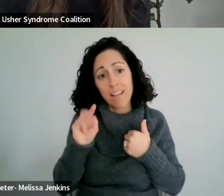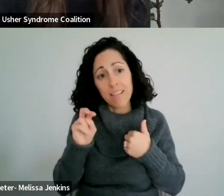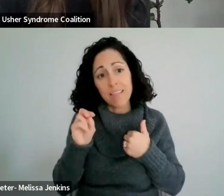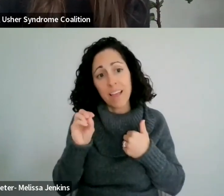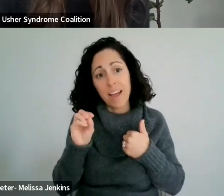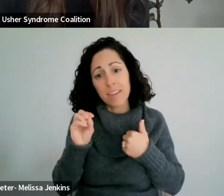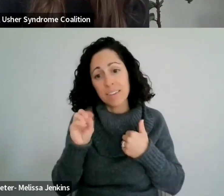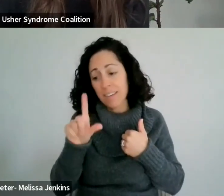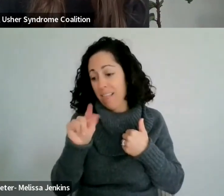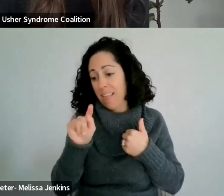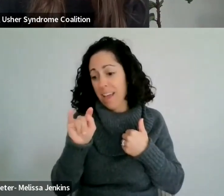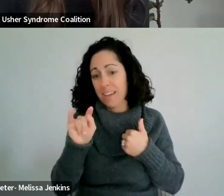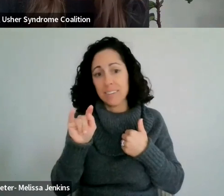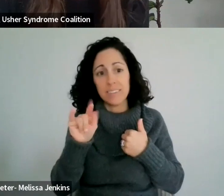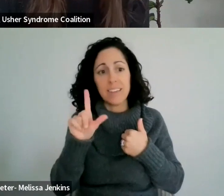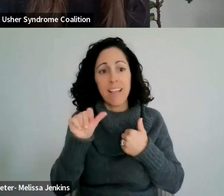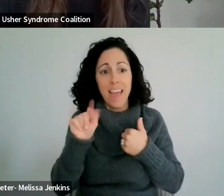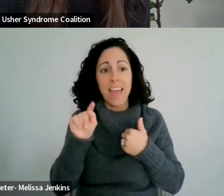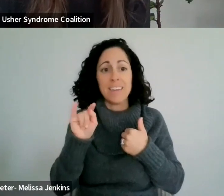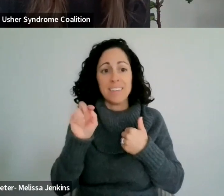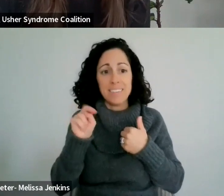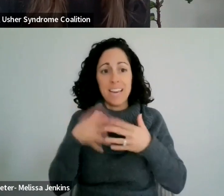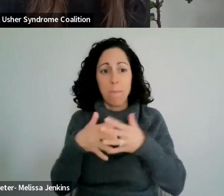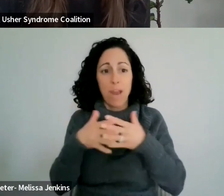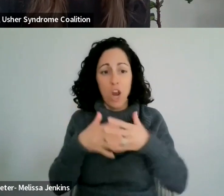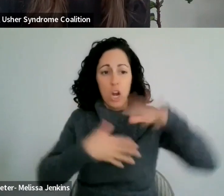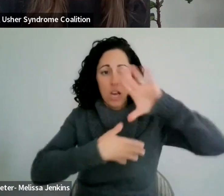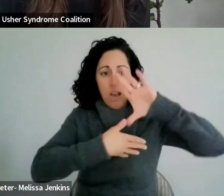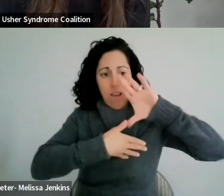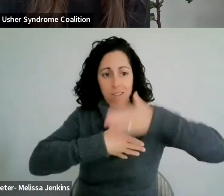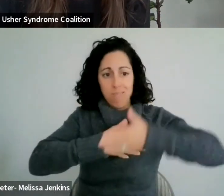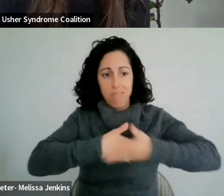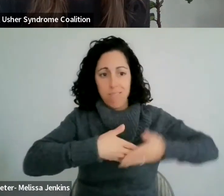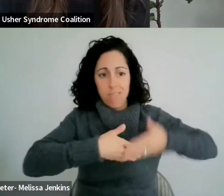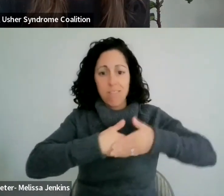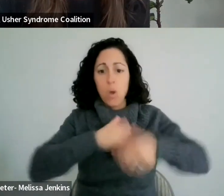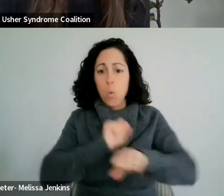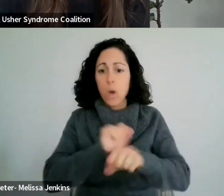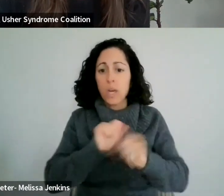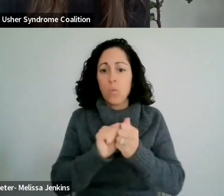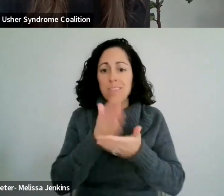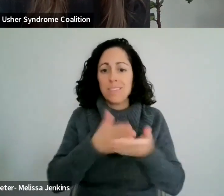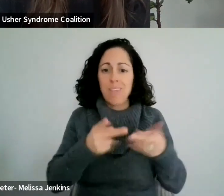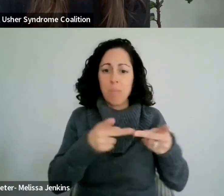We're working with Brazil currently. However, it is worth noting that we do,